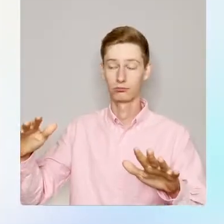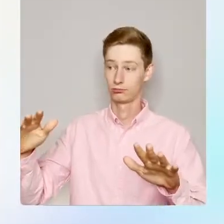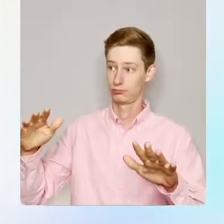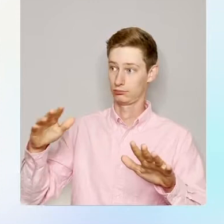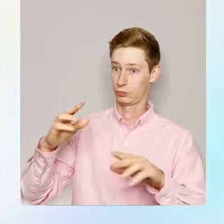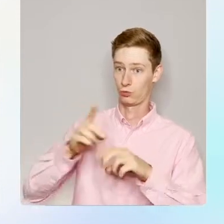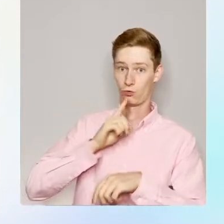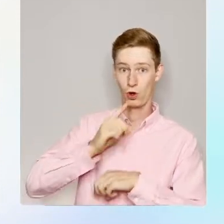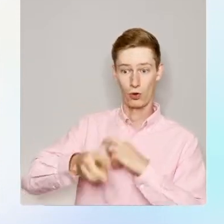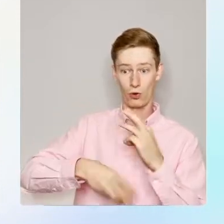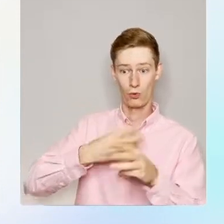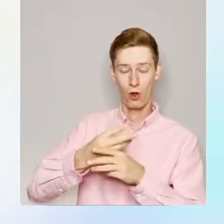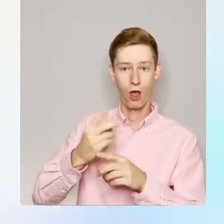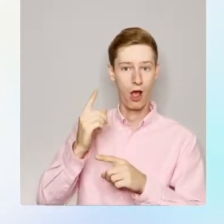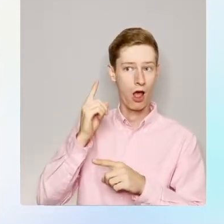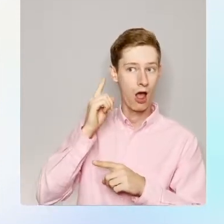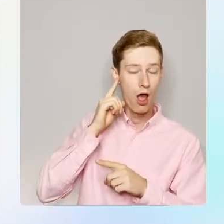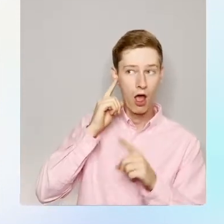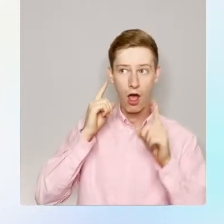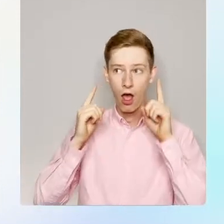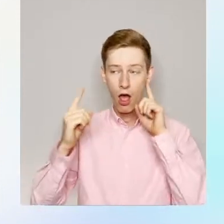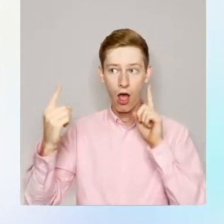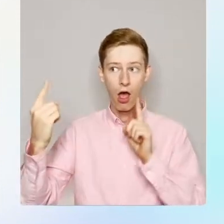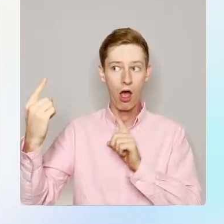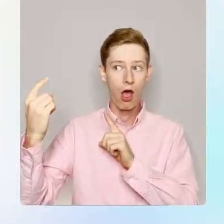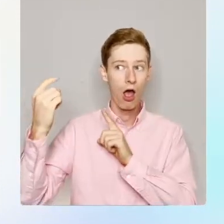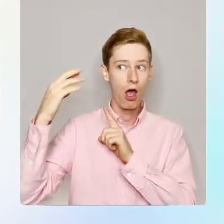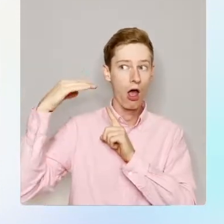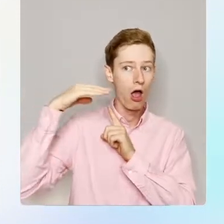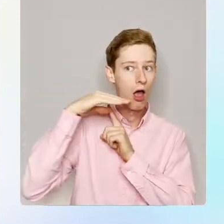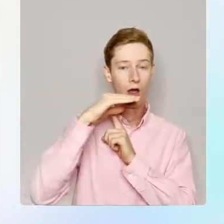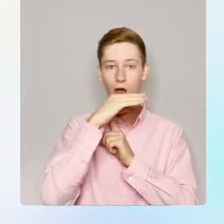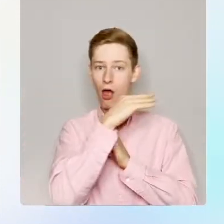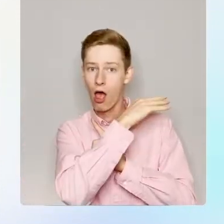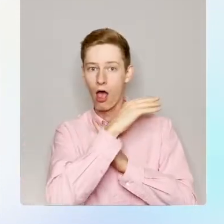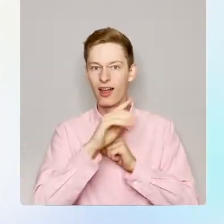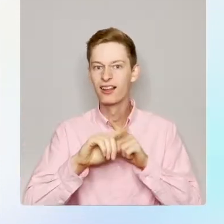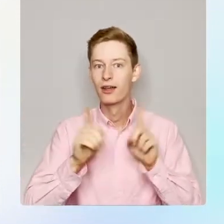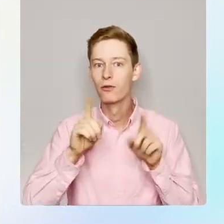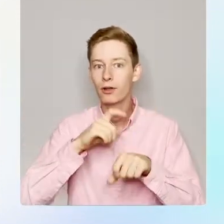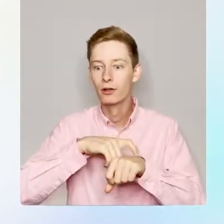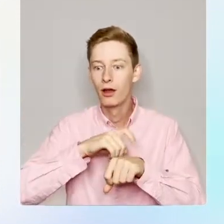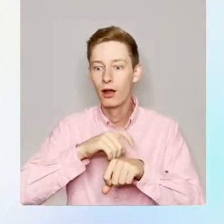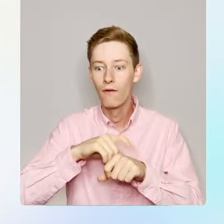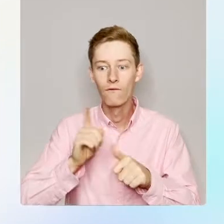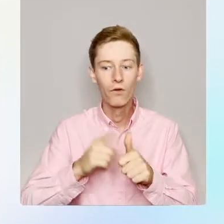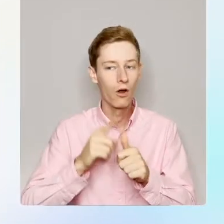they hit each of our eardrums at slightly different times. First in the ear, that's closer to the source of the sound,